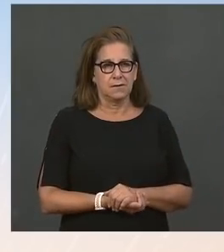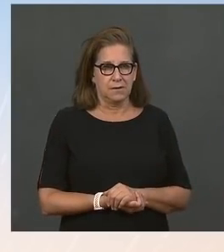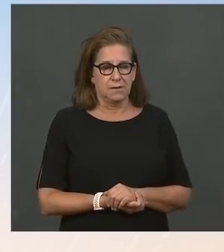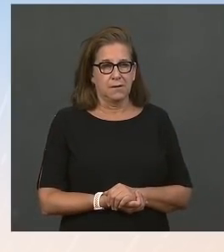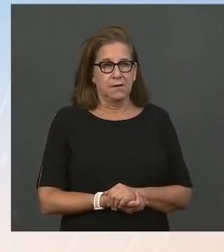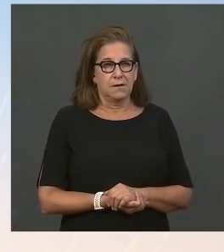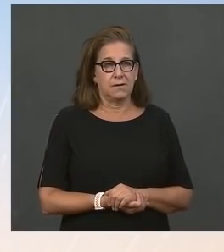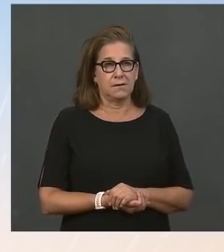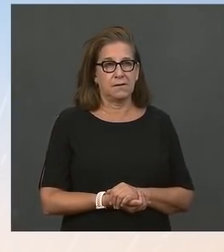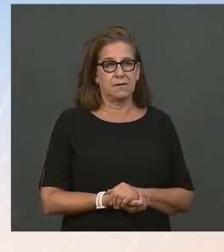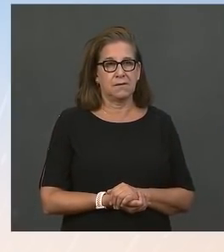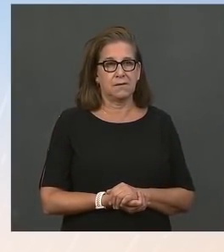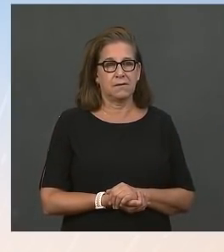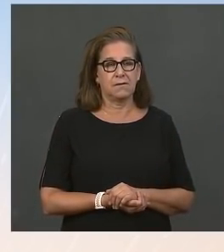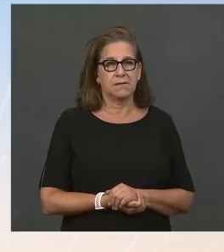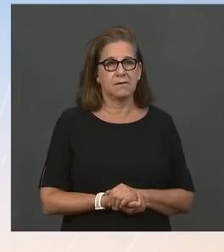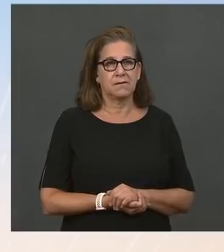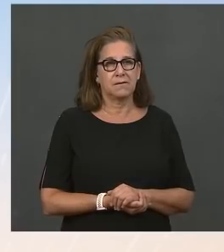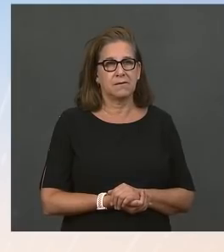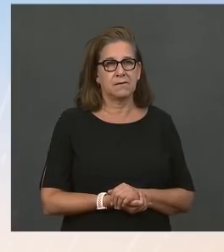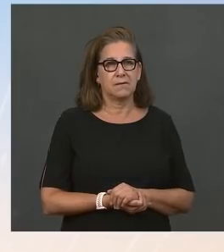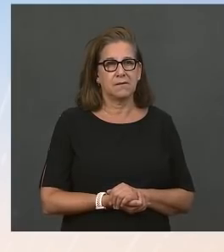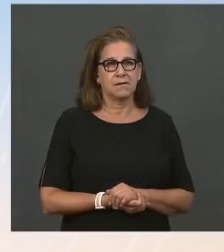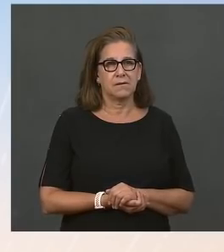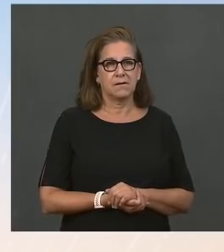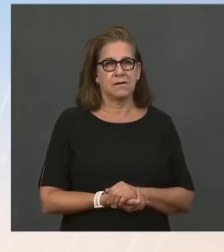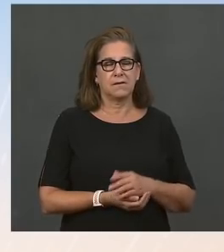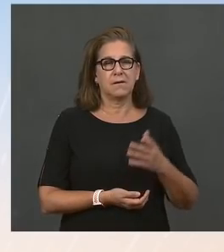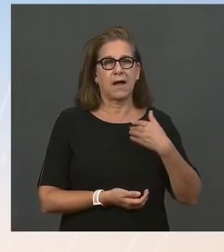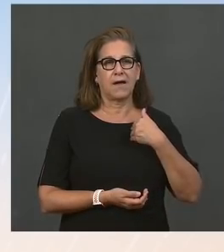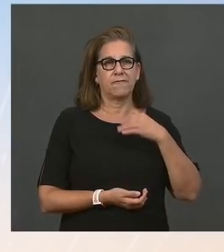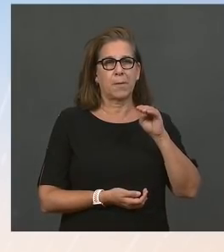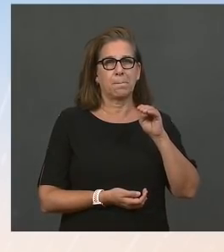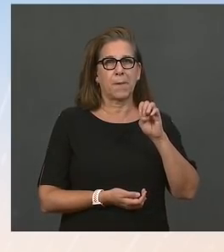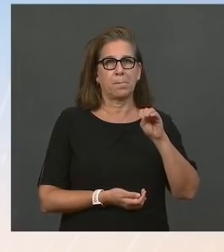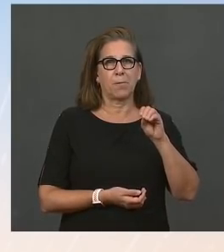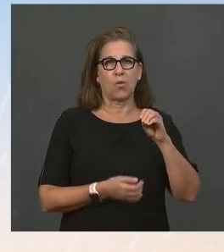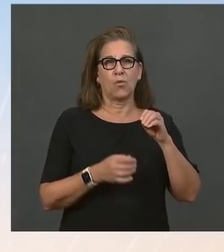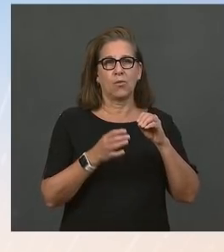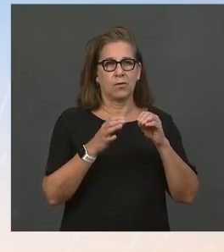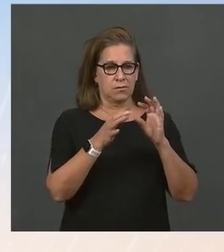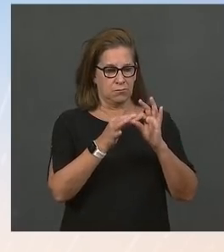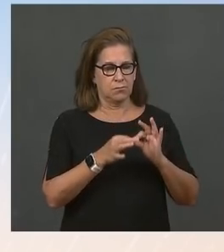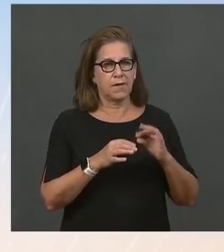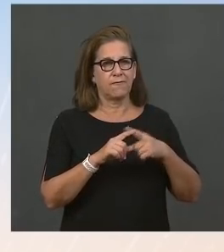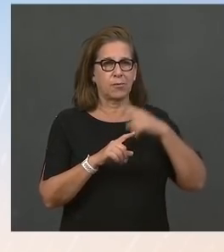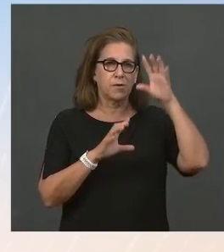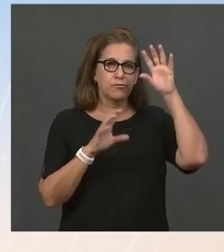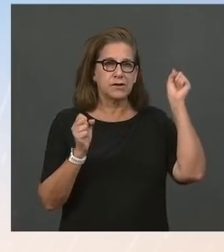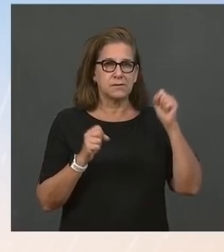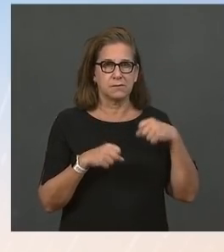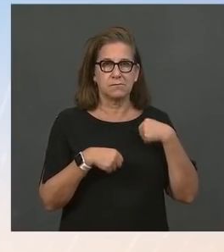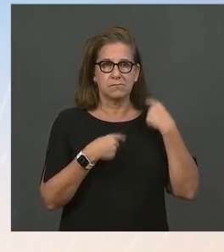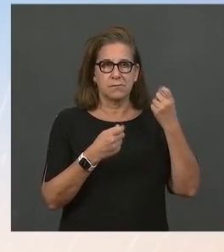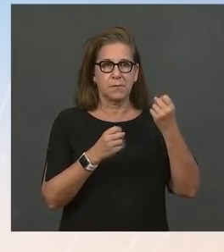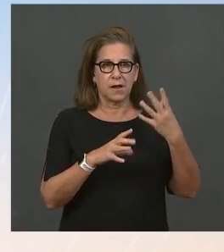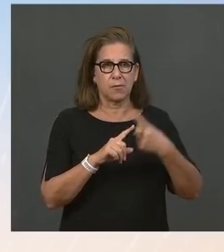the administration issued to terminate MPP. Ms. Psaki: Yeah. The Press: It's been months since this court order and there's still no new memo out. Why is that?